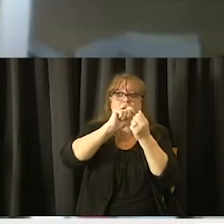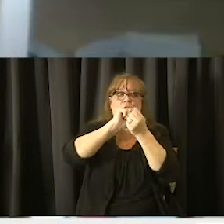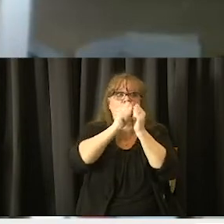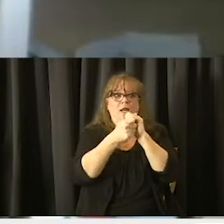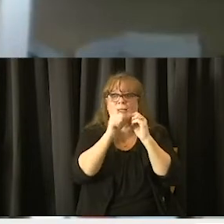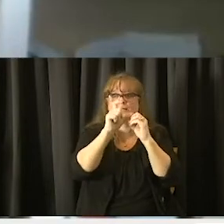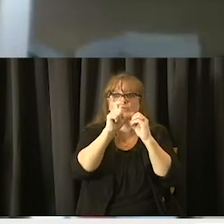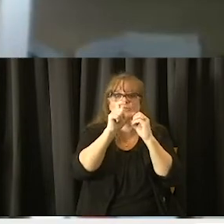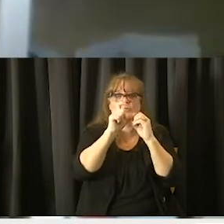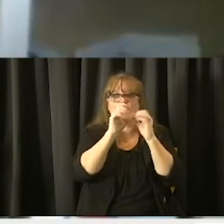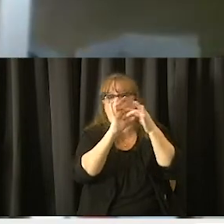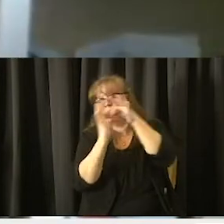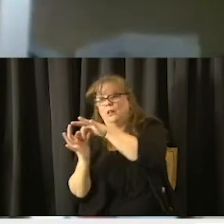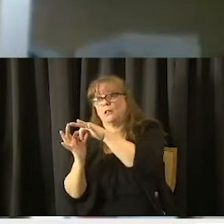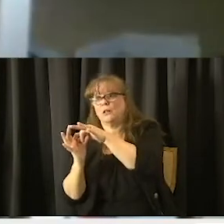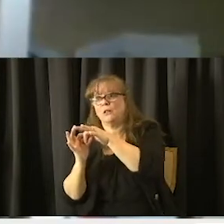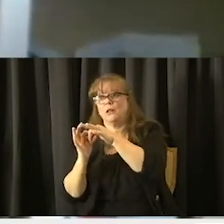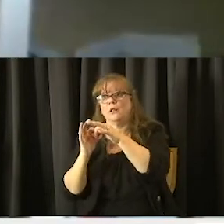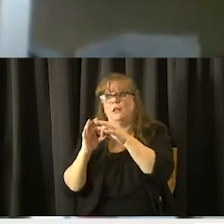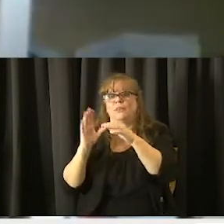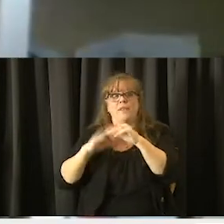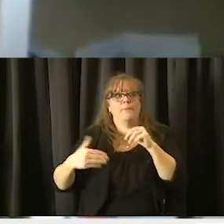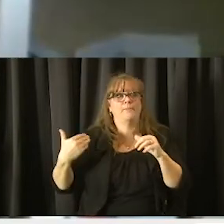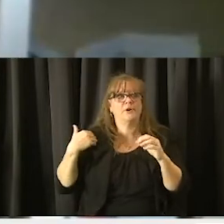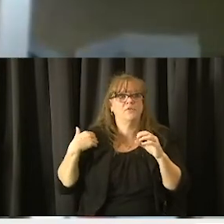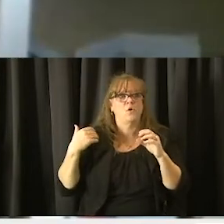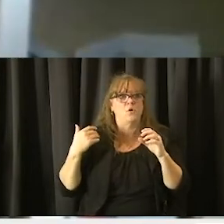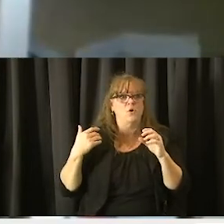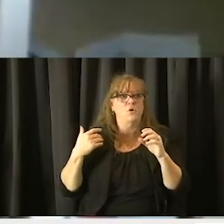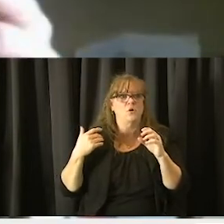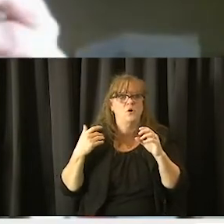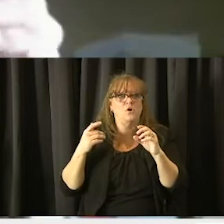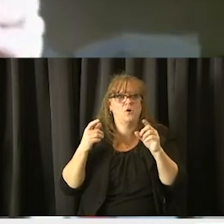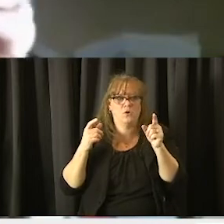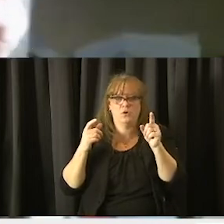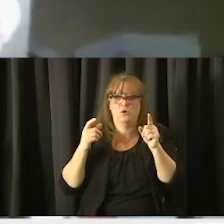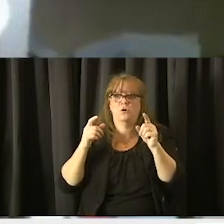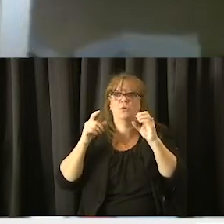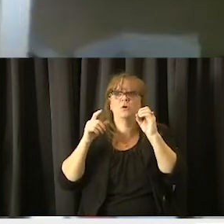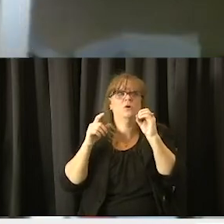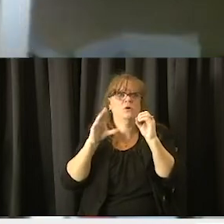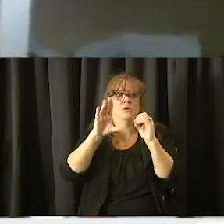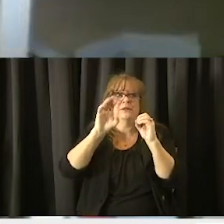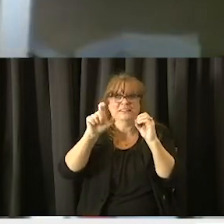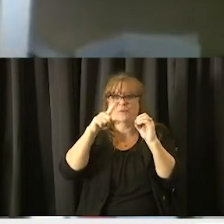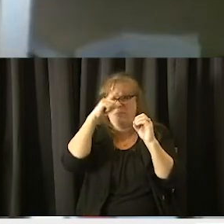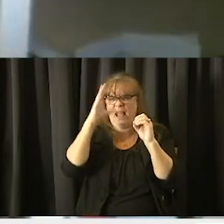surface if there's a mutation here on this piece here all of a sudden it might stick better on